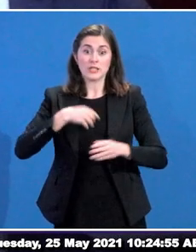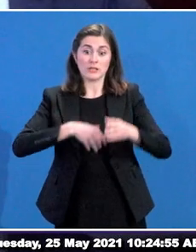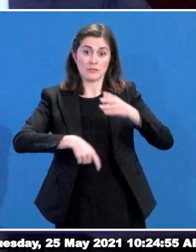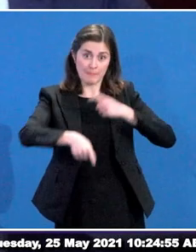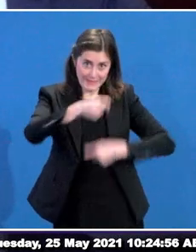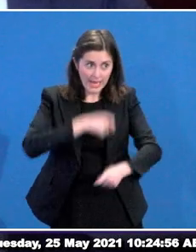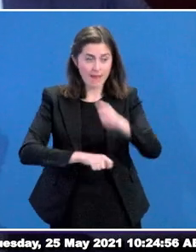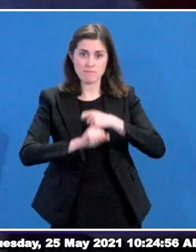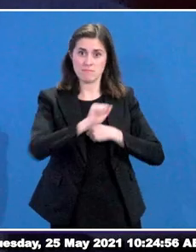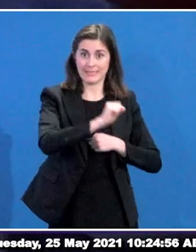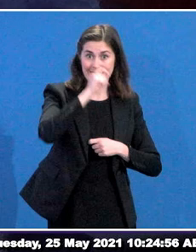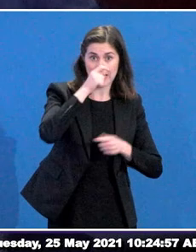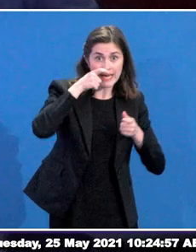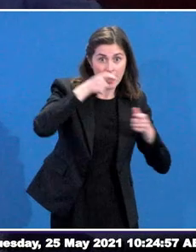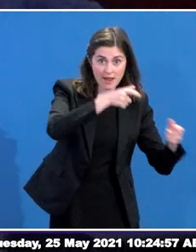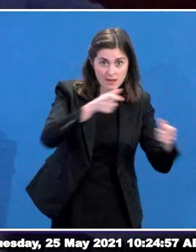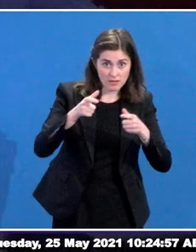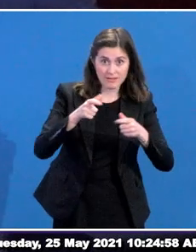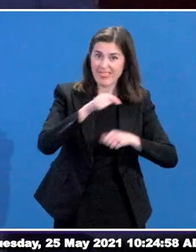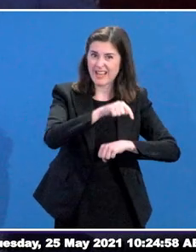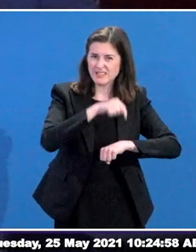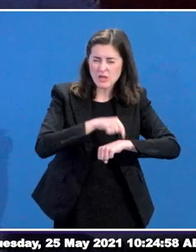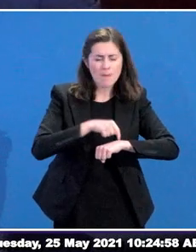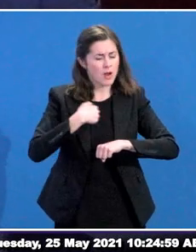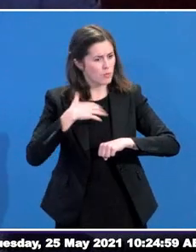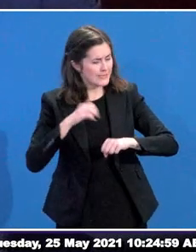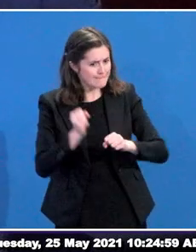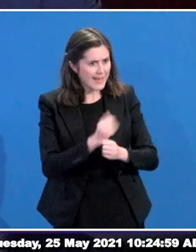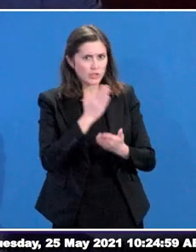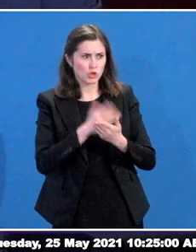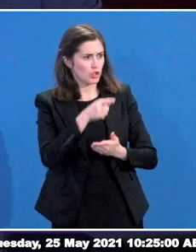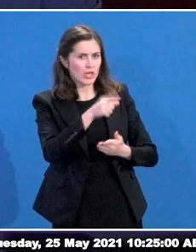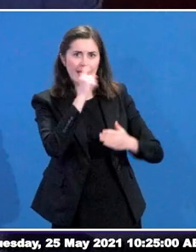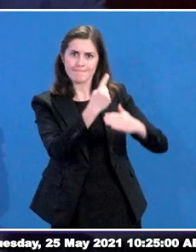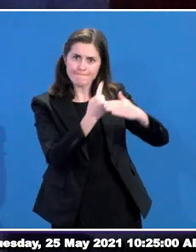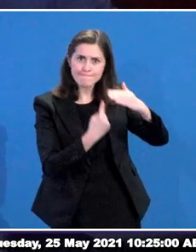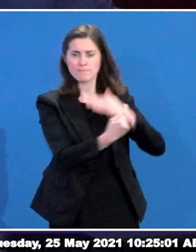I was really trying to set her up to be as independent as possible.